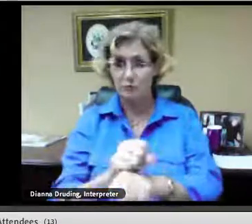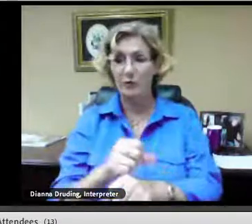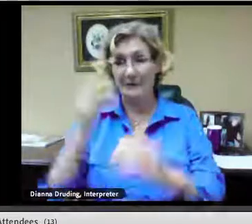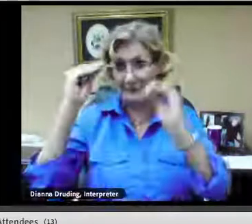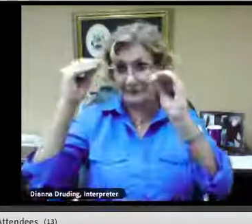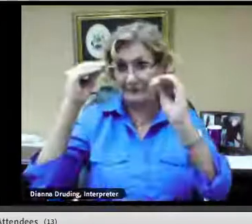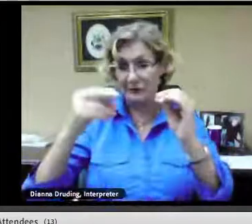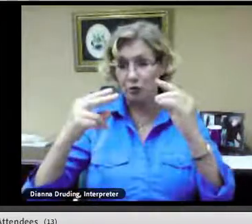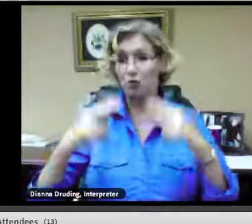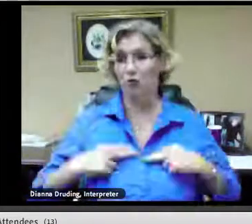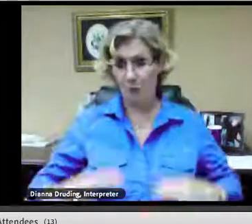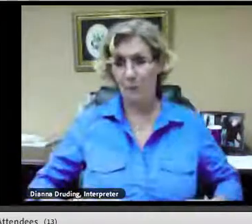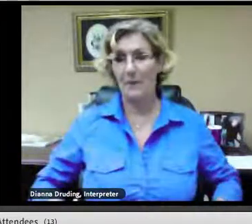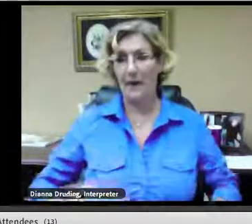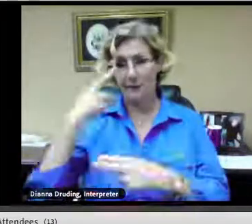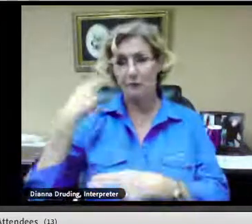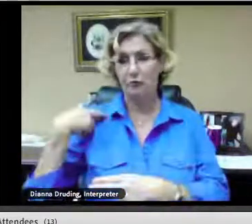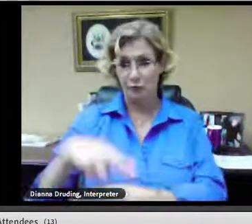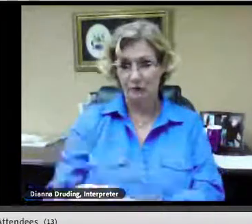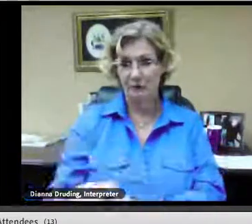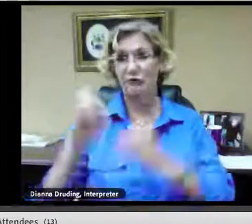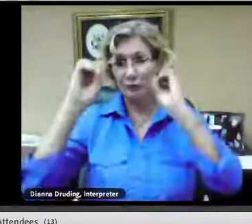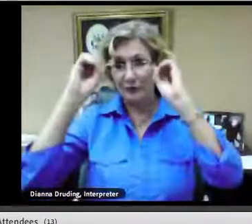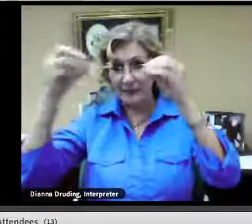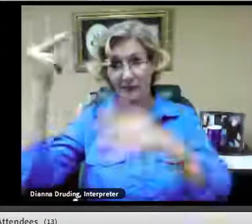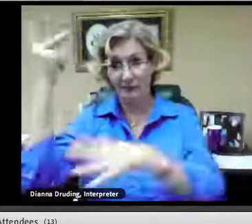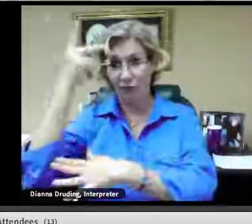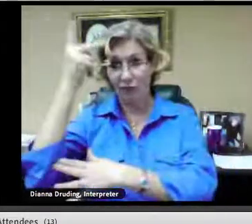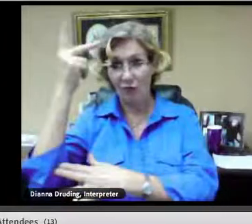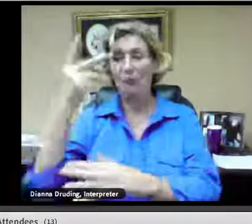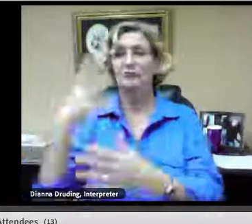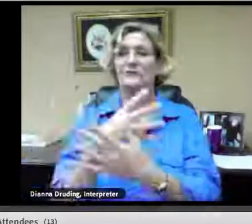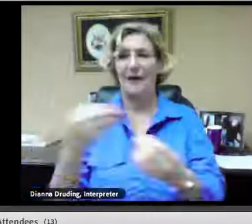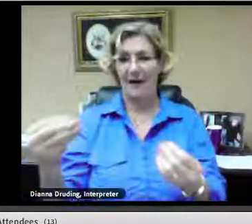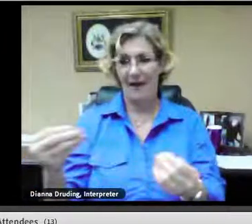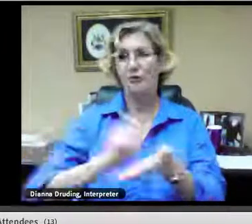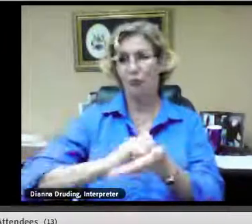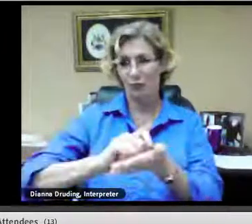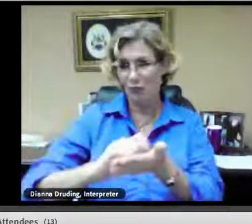Educational Philosophy and Writing in a variety of institutions in Michigan and Florida.